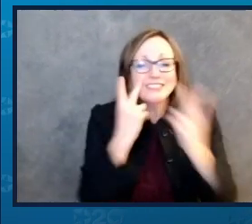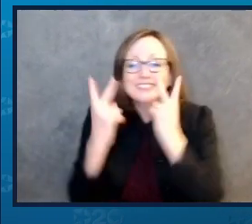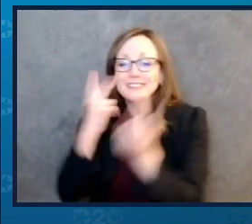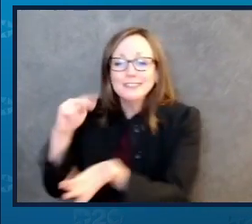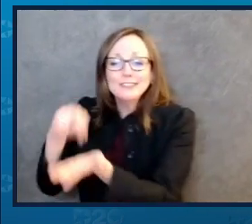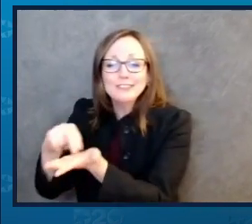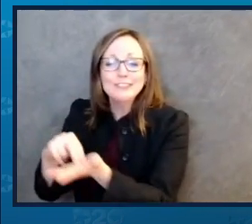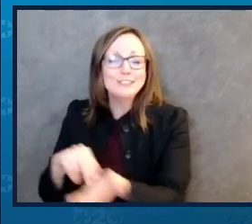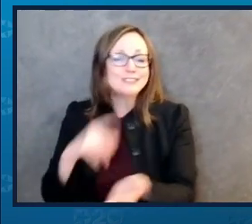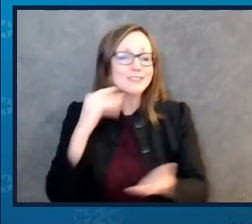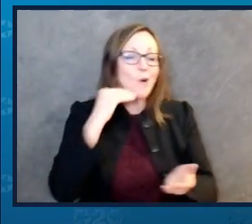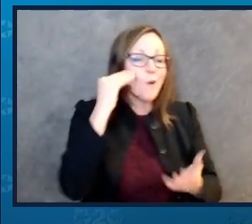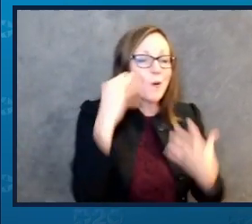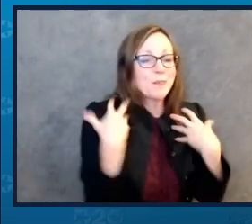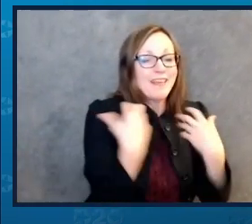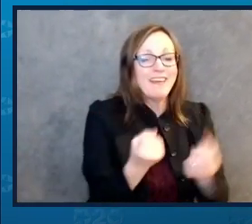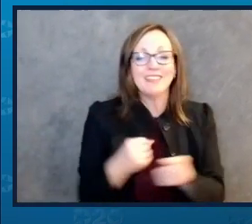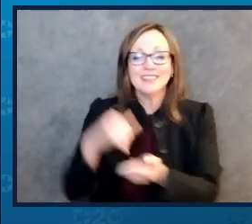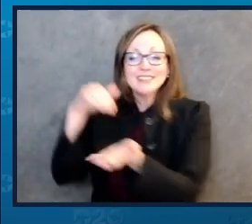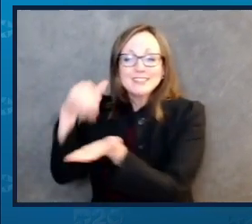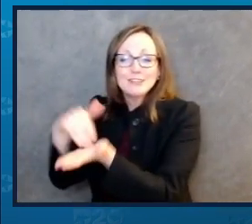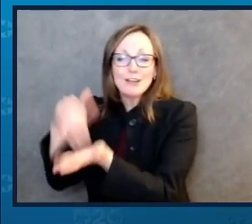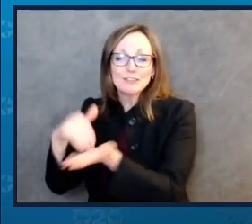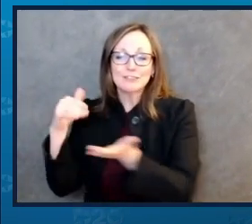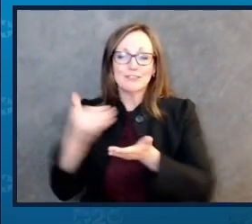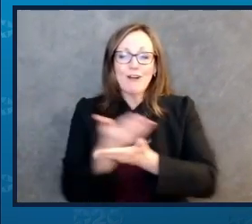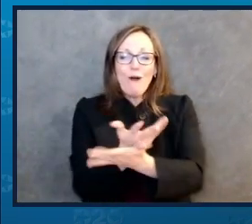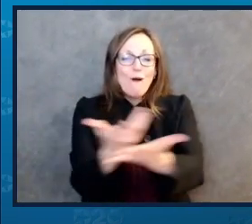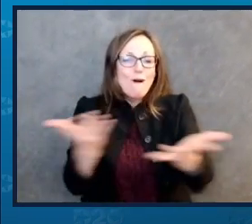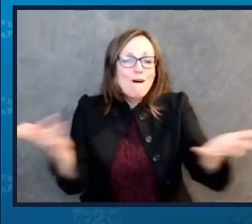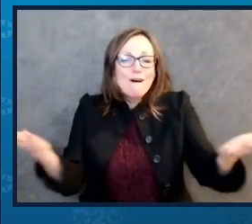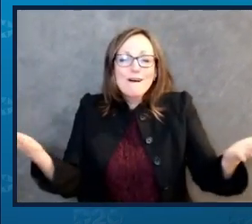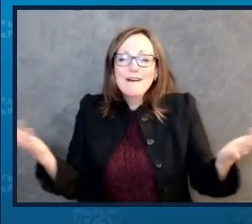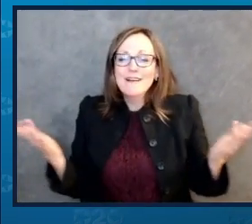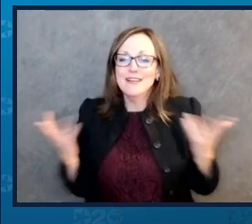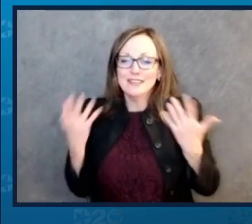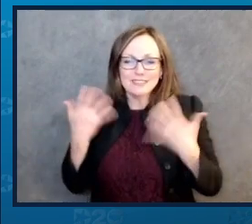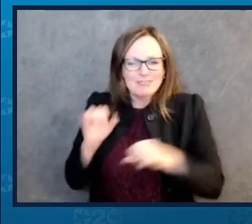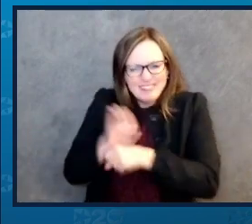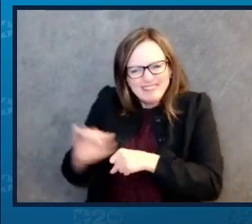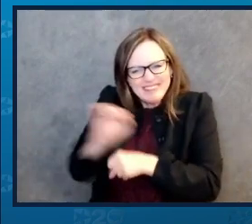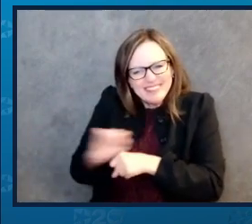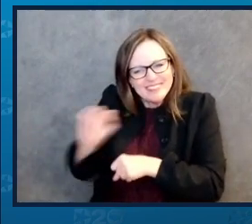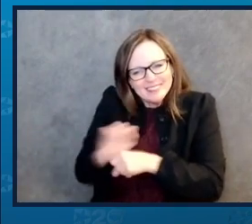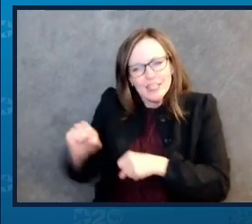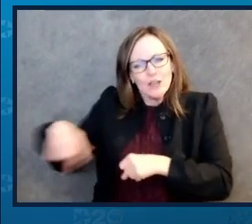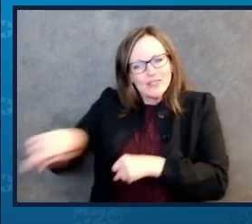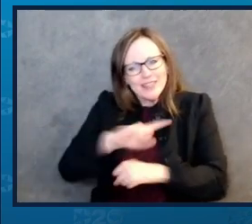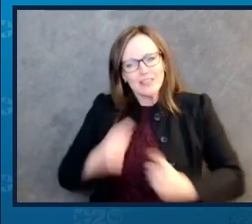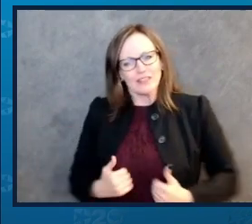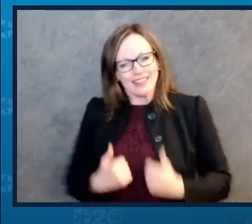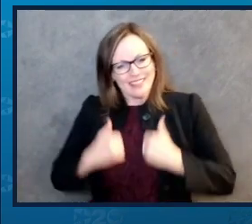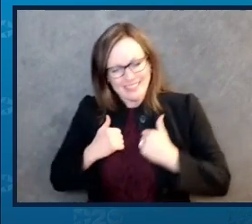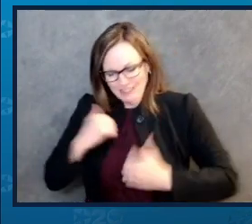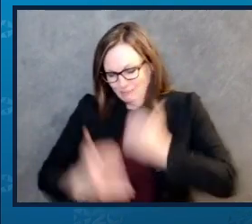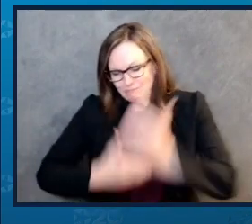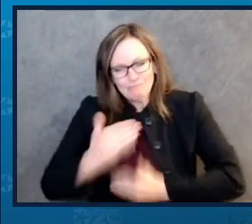WORKERRANCE FRONT LINE WORKERS WHO ARE RISKING THEIR LIVES TO SAVE PEOPLE THEY NEVER MIT.